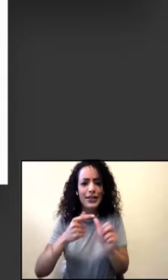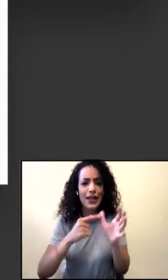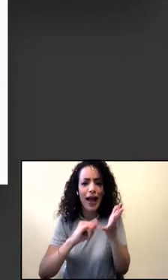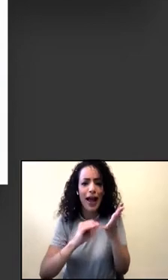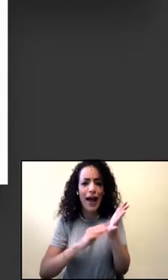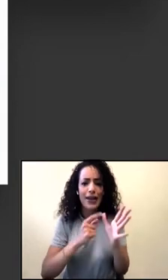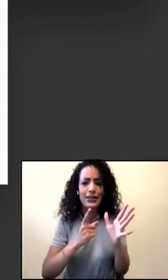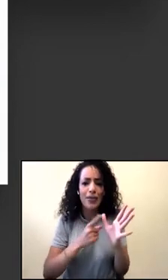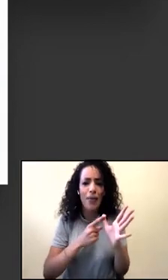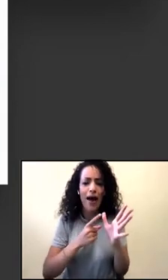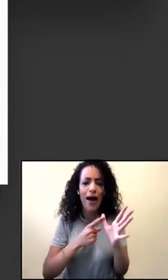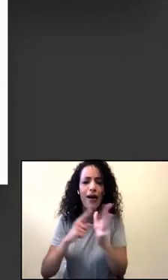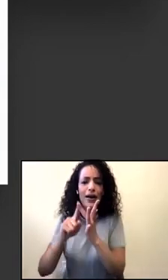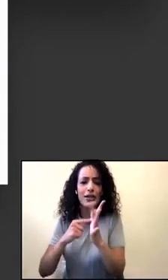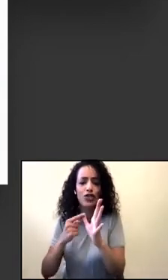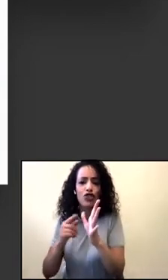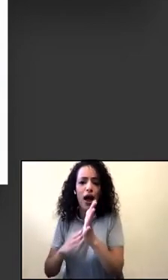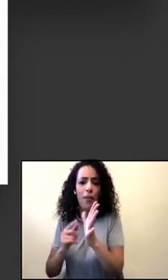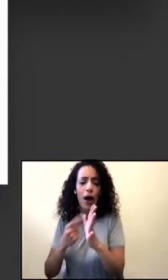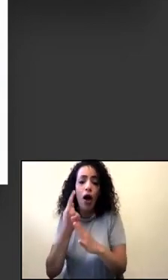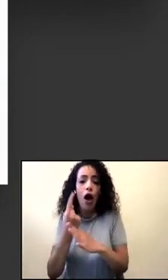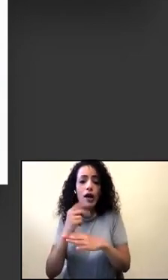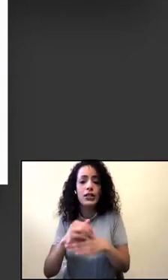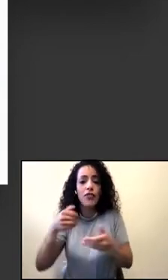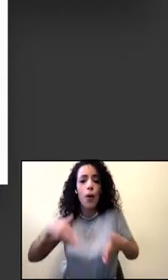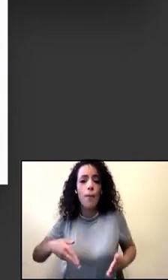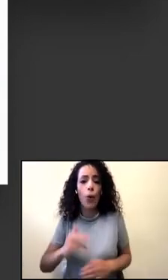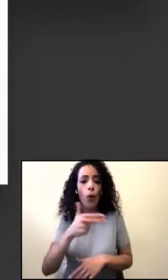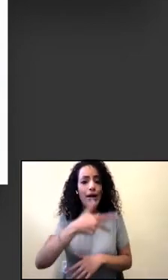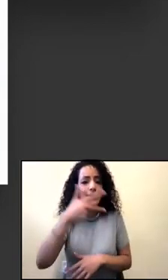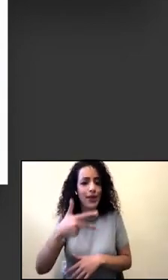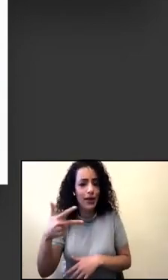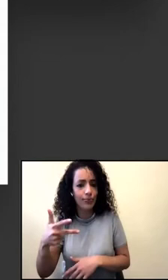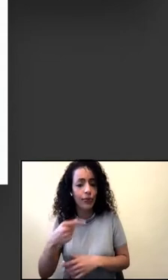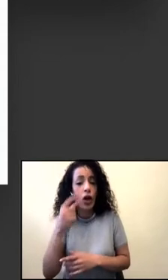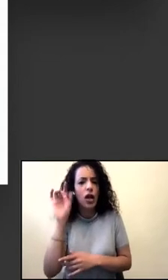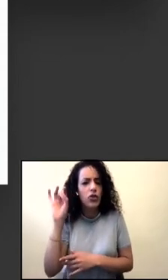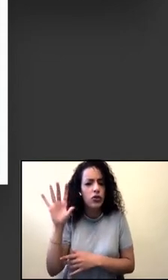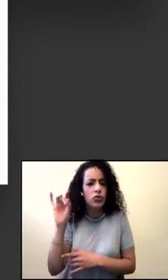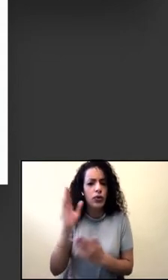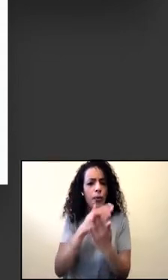Asmaa is a Danish-born Somali artist, poet, and Co-Founder of Dhaqan Collective, a feminist art